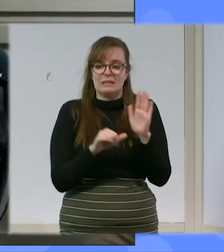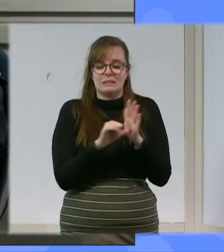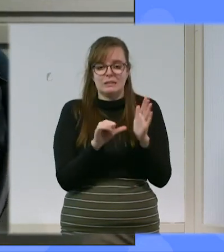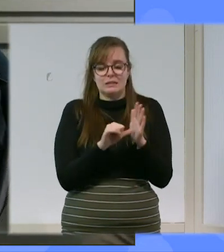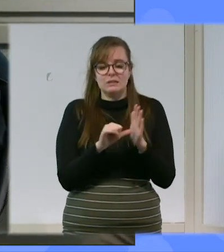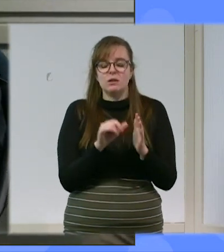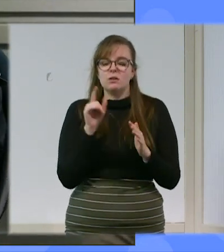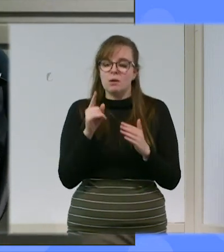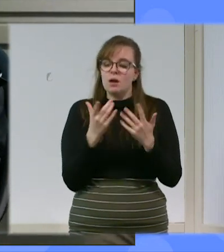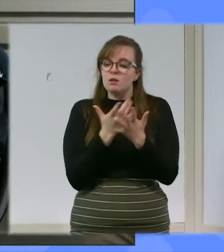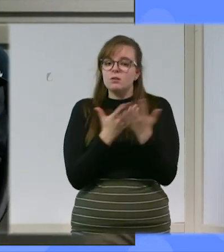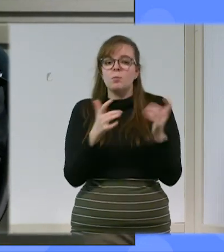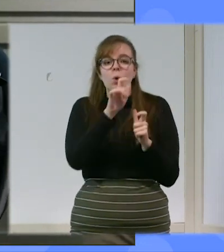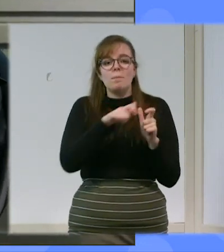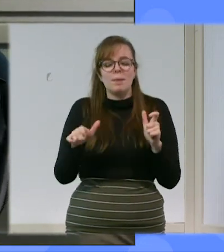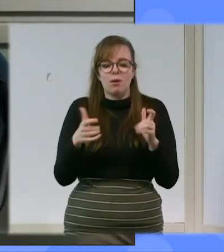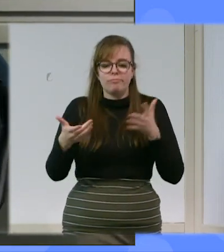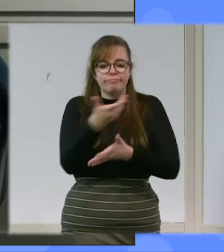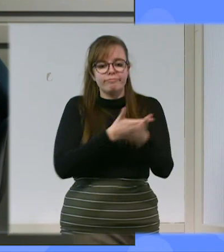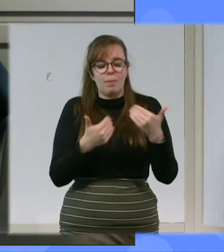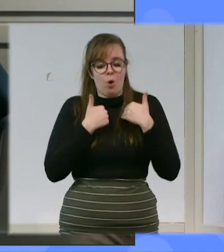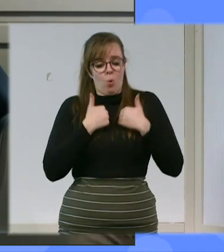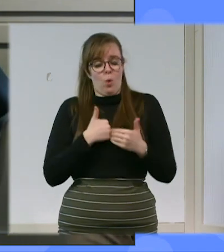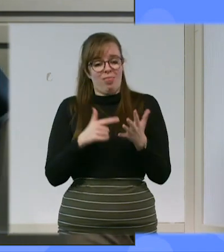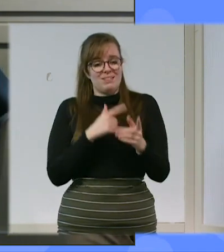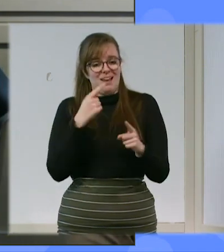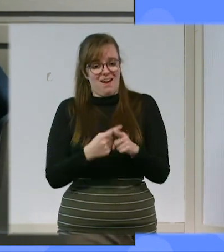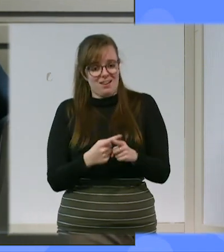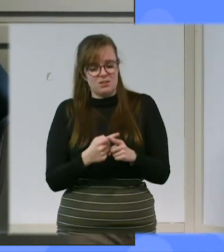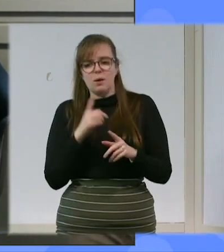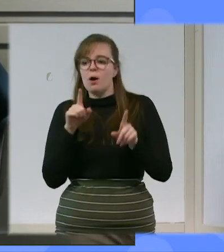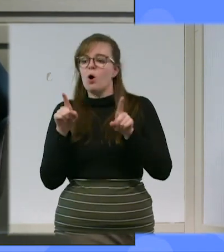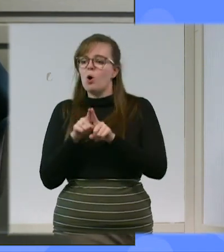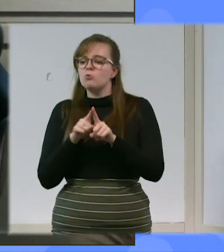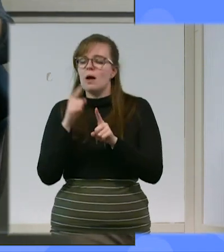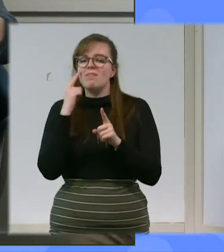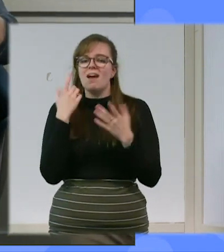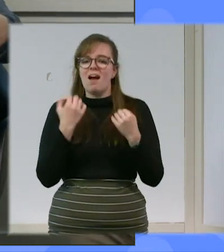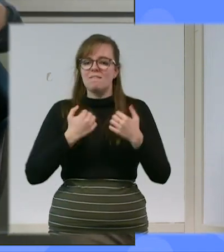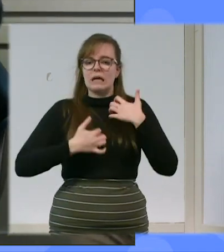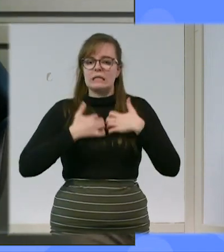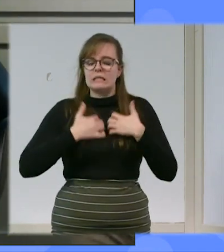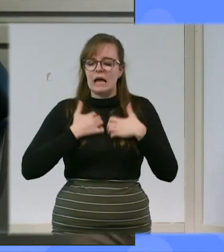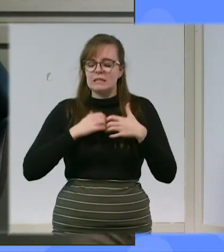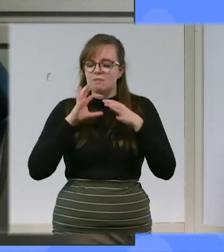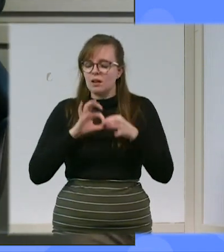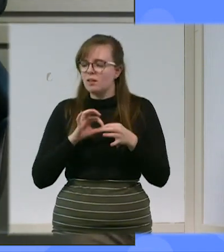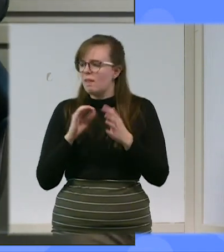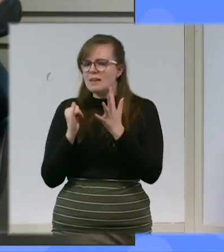more and more people now are talking about a wealth tax but also I think there's incentives around I mean I think Sony spoke about this a little bit about